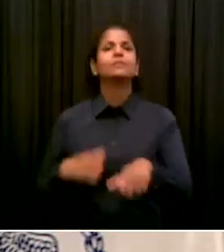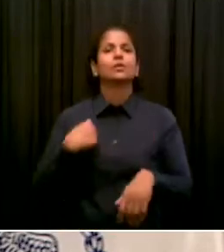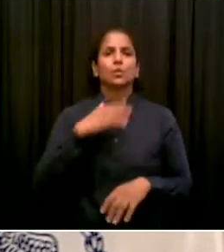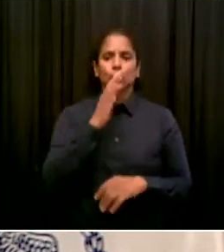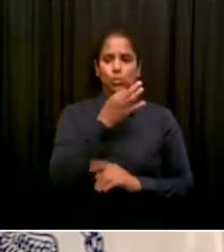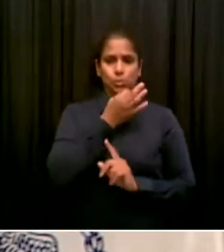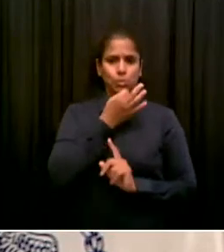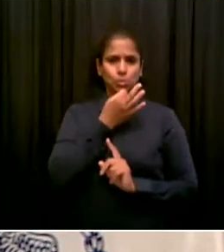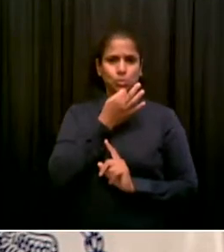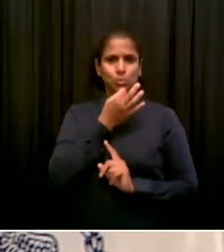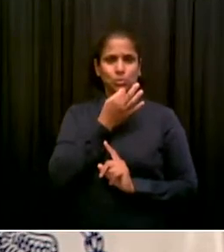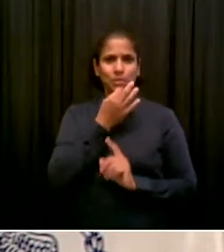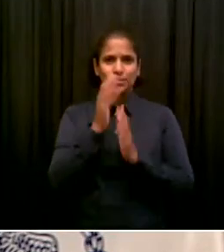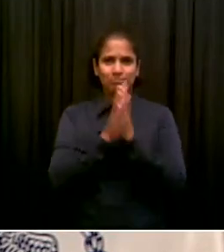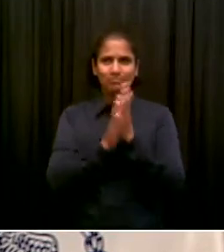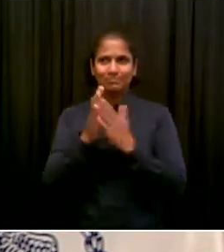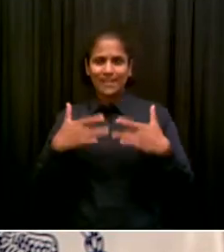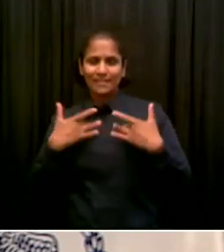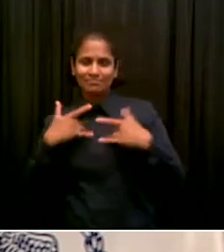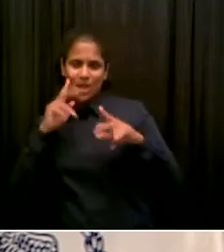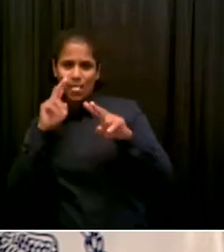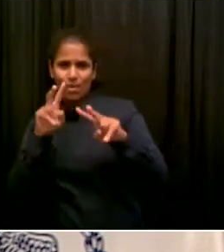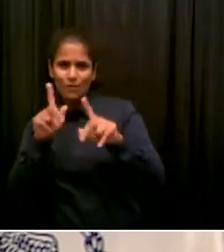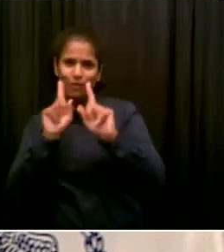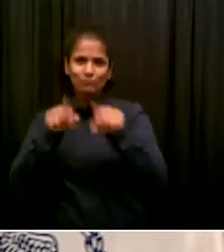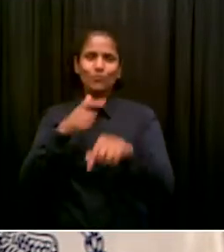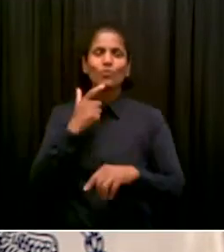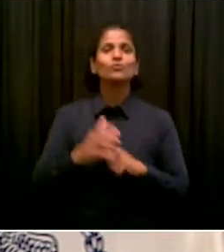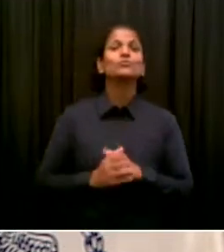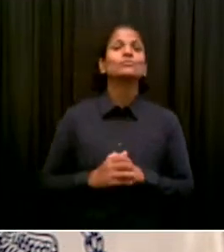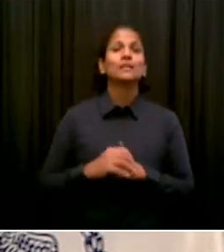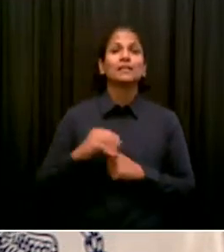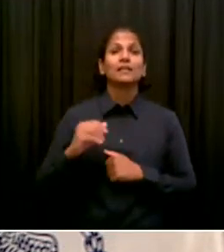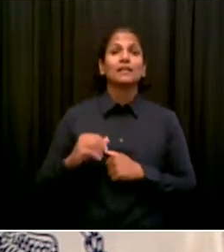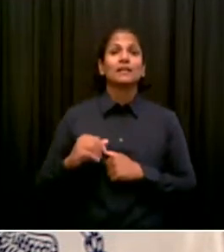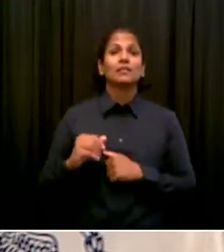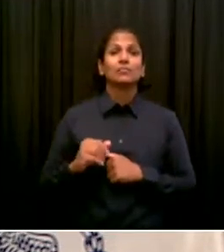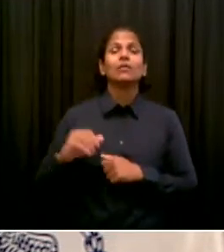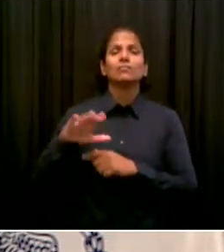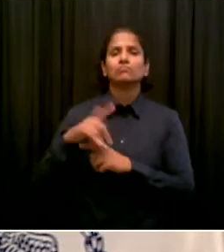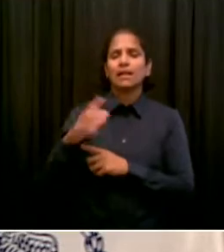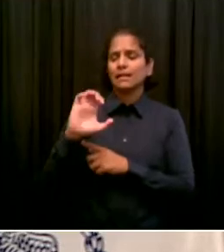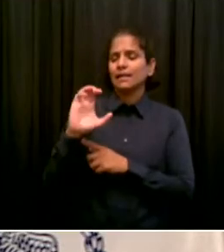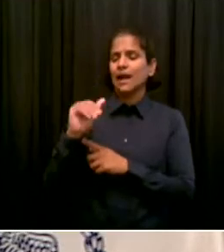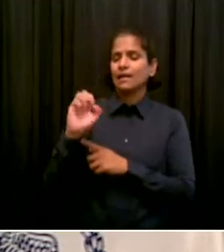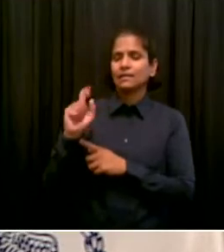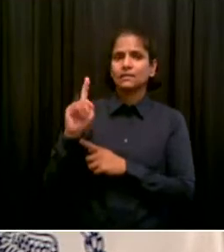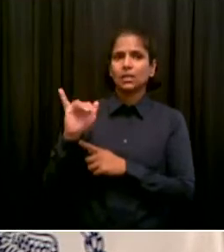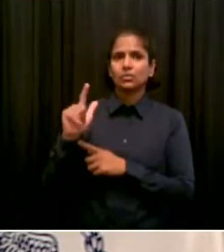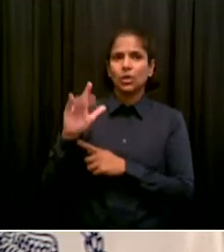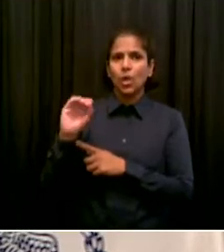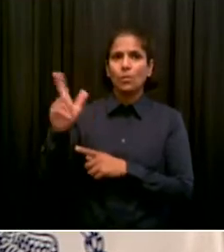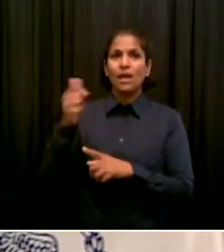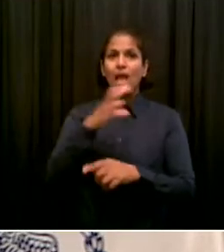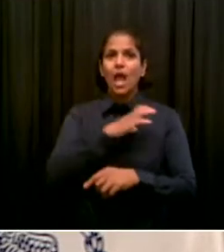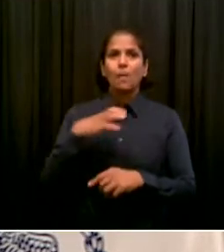SOON.